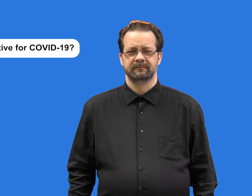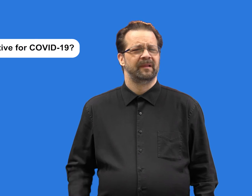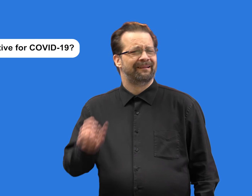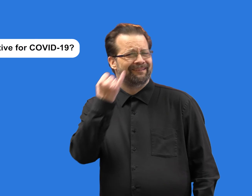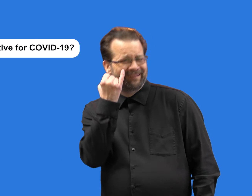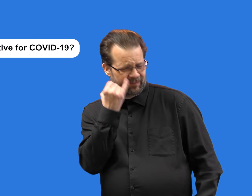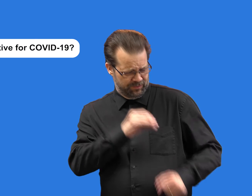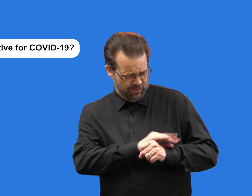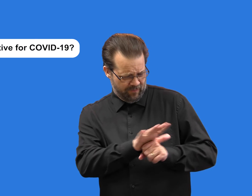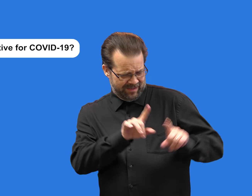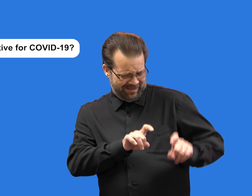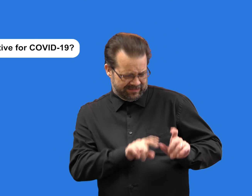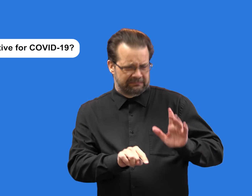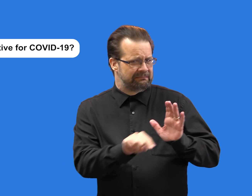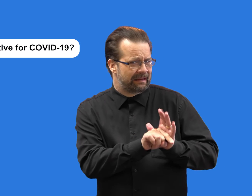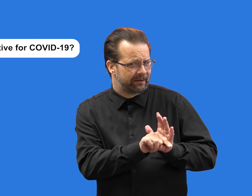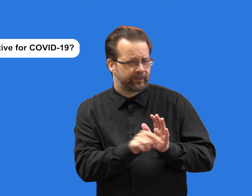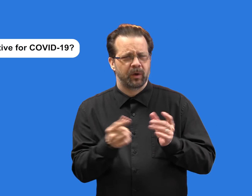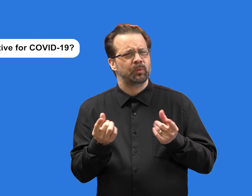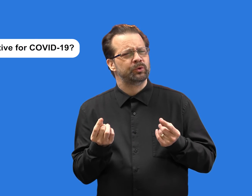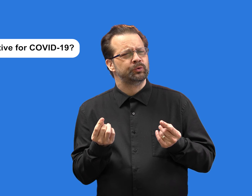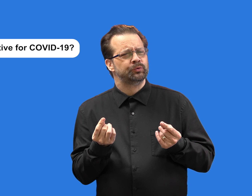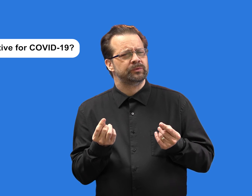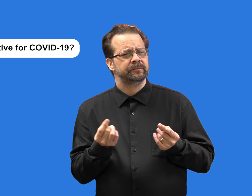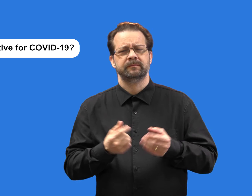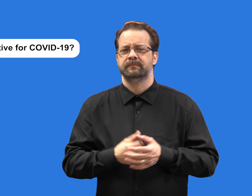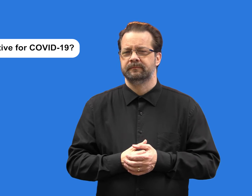What if I test negative for COVID-19?